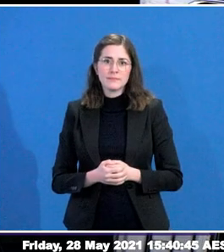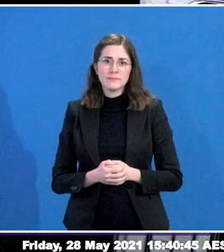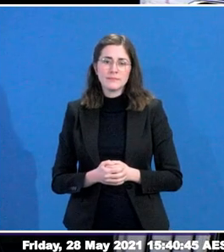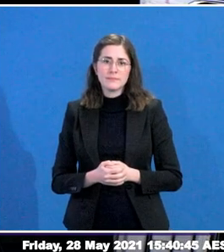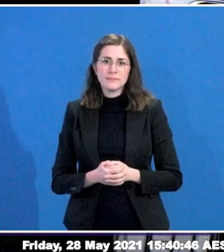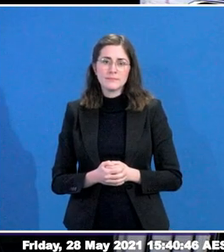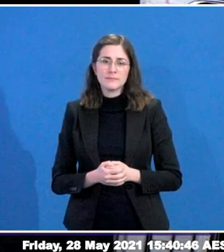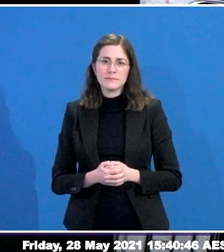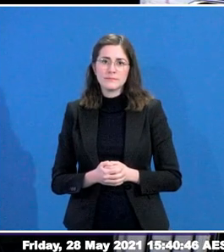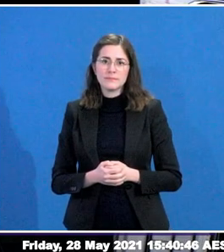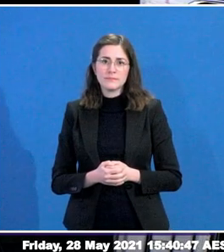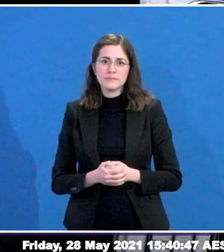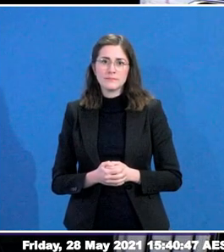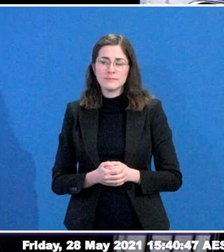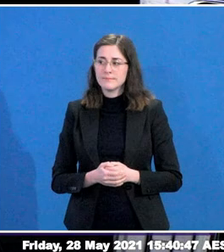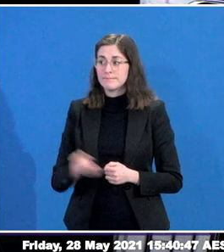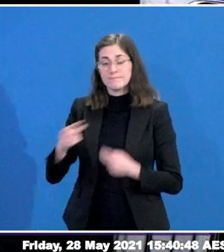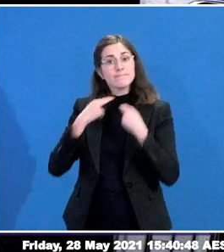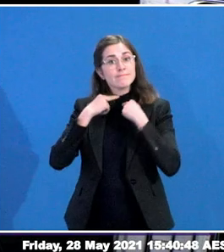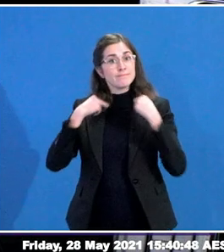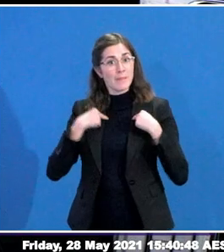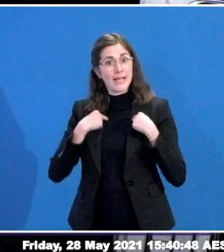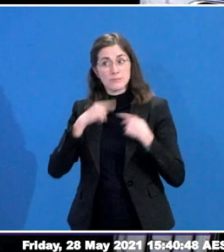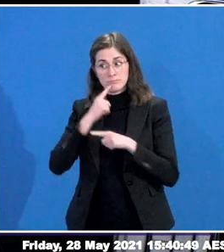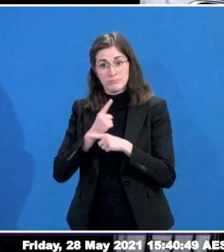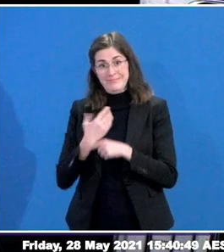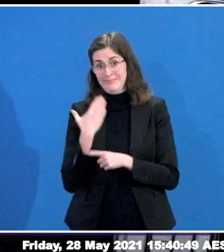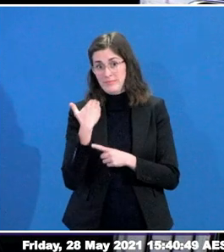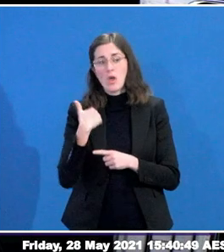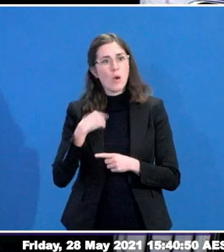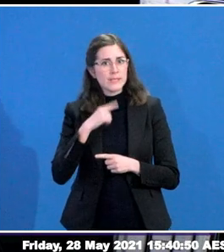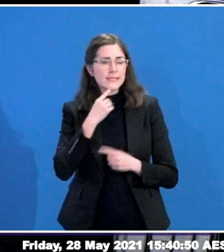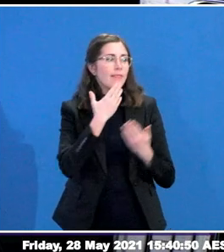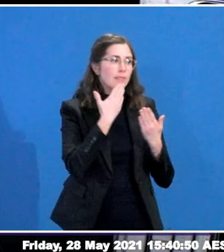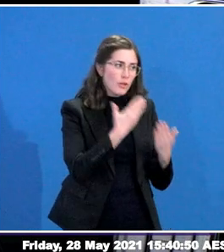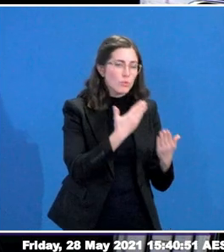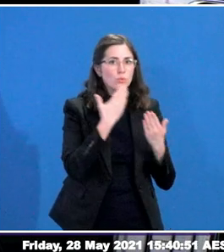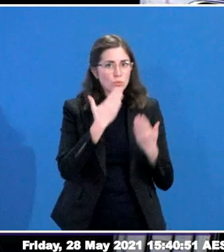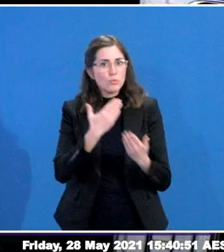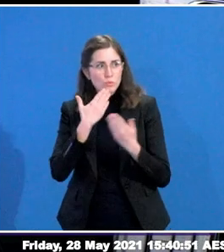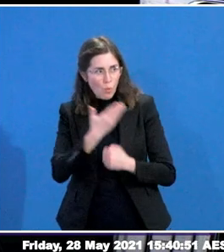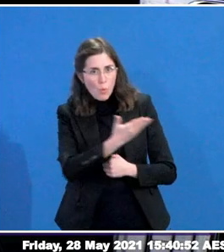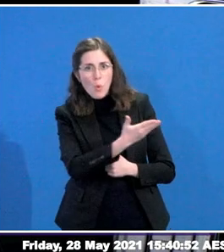As Ms Eastman has done, I would like to thank all of those who have been